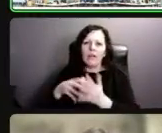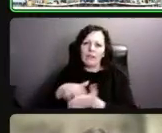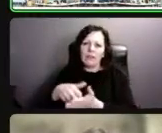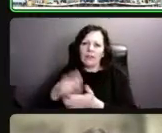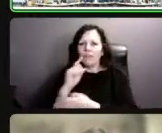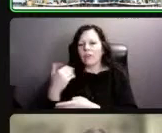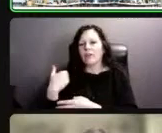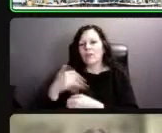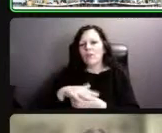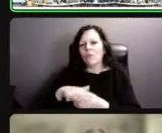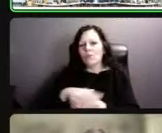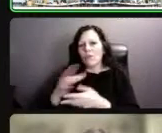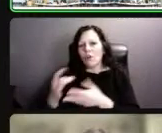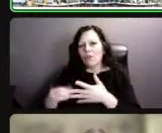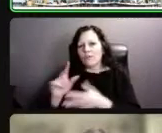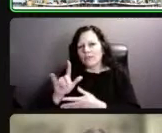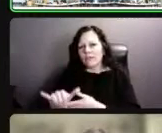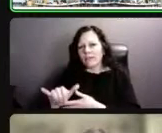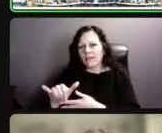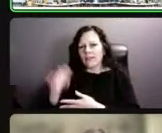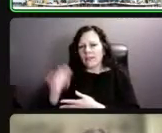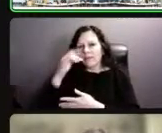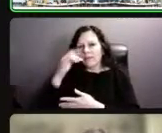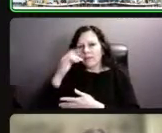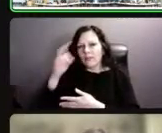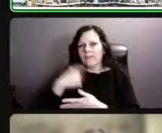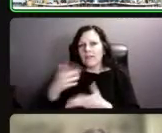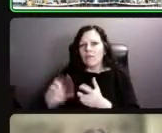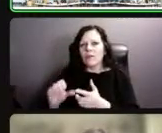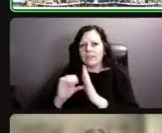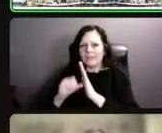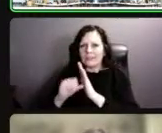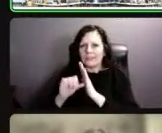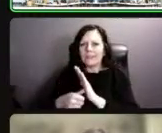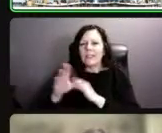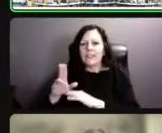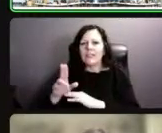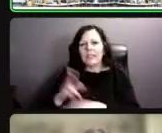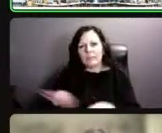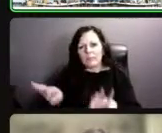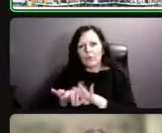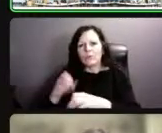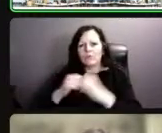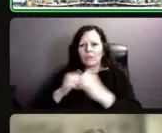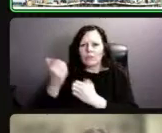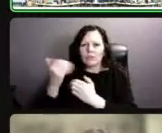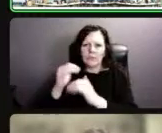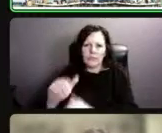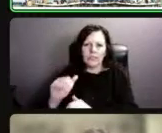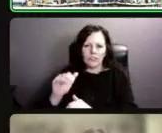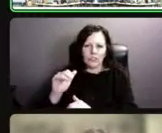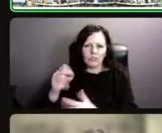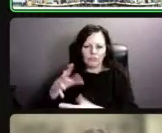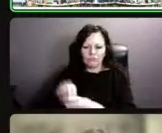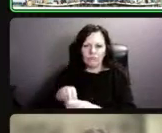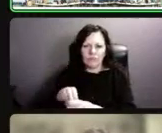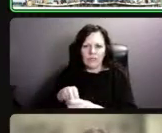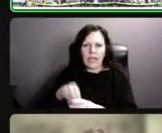STRENGTHS, EVERY SINGLE TIME HAS WEAKNESSES. I WAS ONLY HIGHLIGHTING THE DRAWBACKS OF THE LOCAL